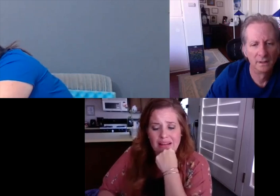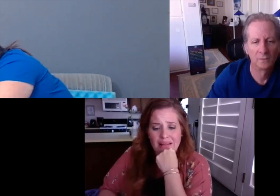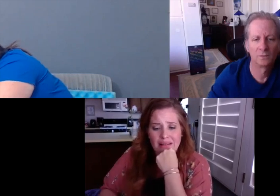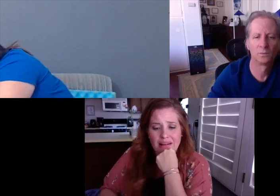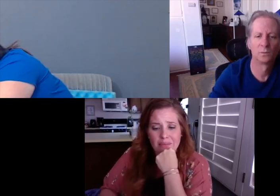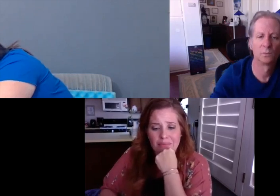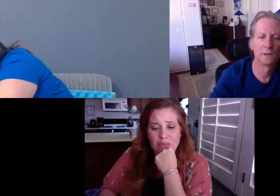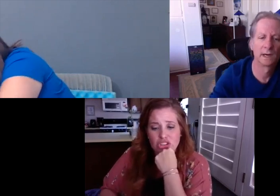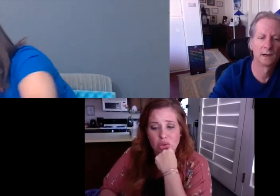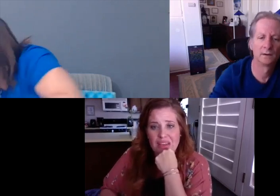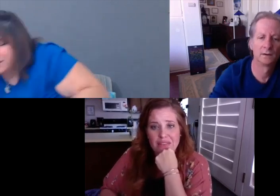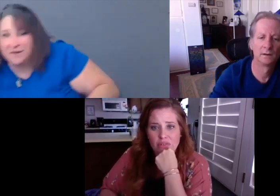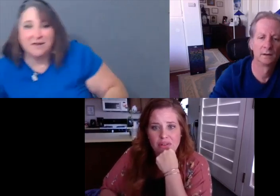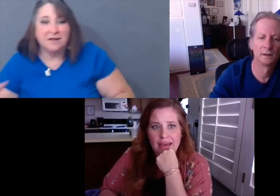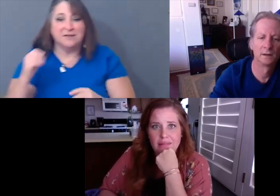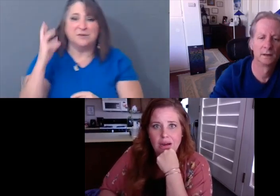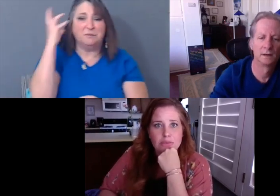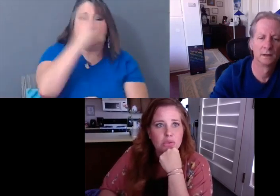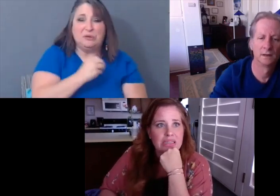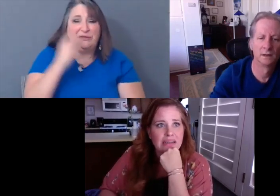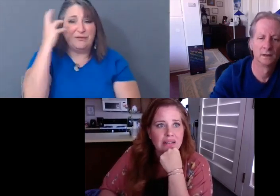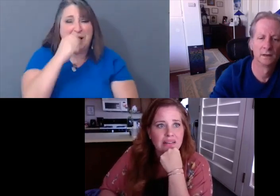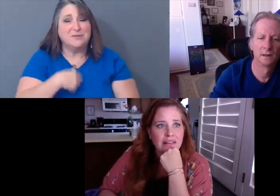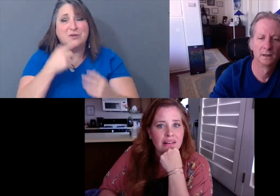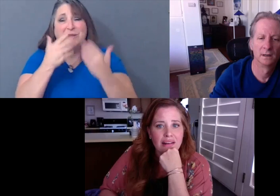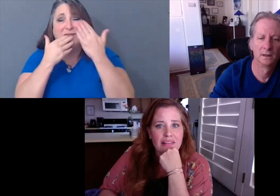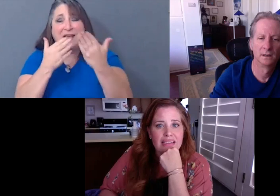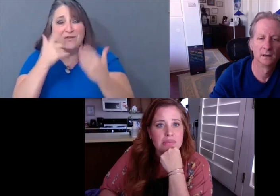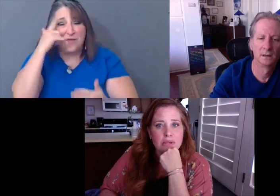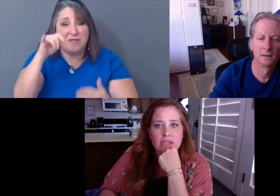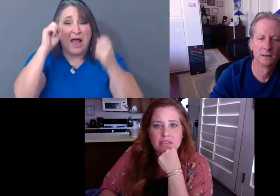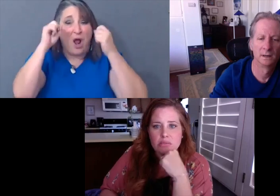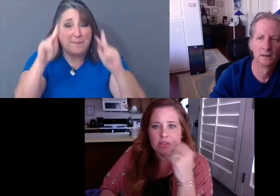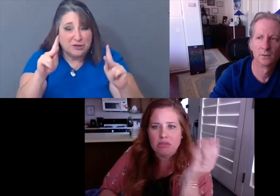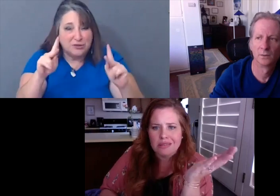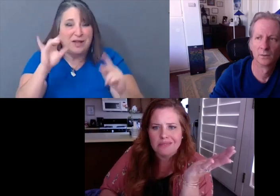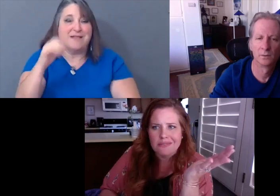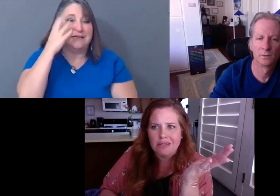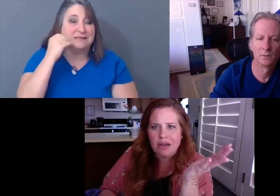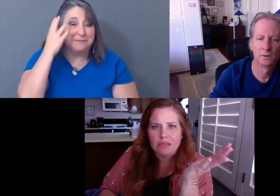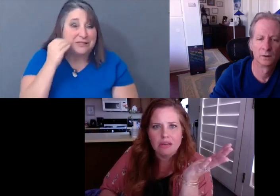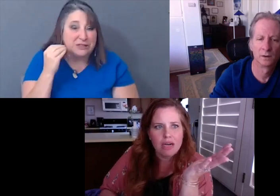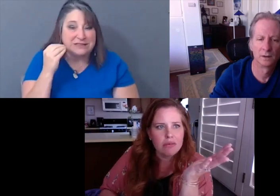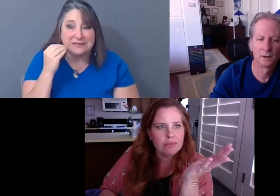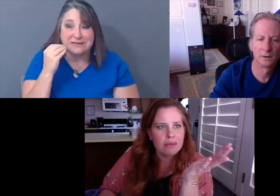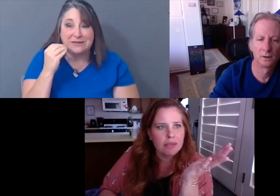And I'm just so thankful for that opportunity and that experience. I'm just trying to figure out what's going on